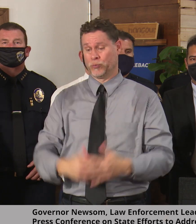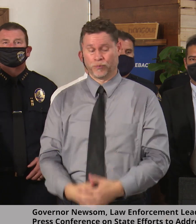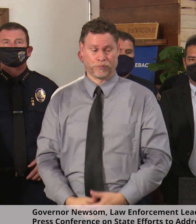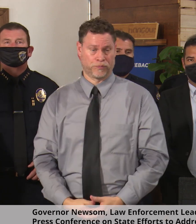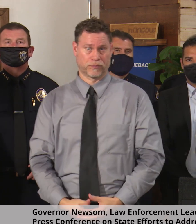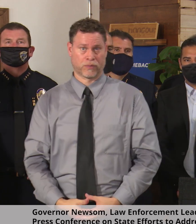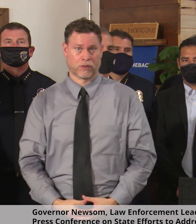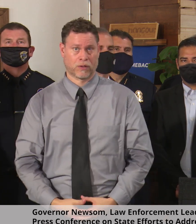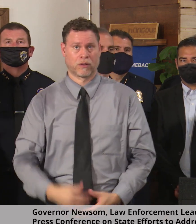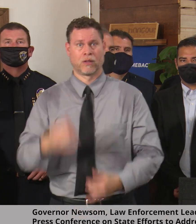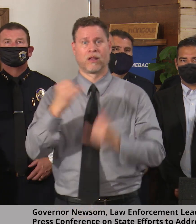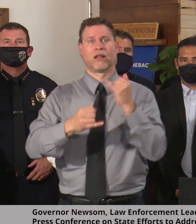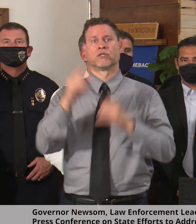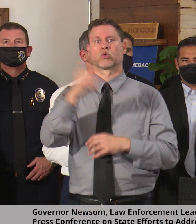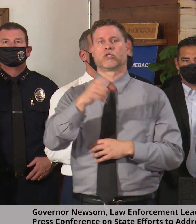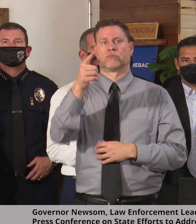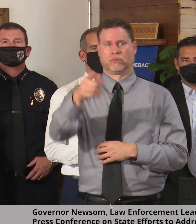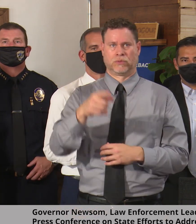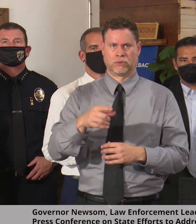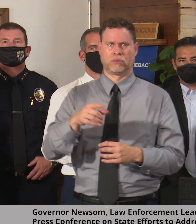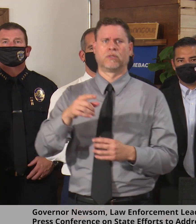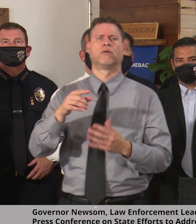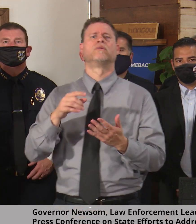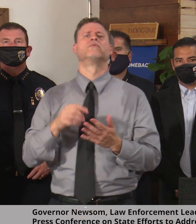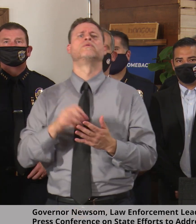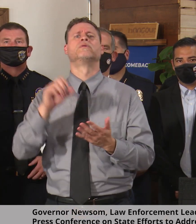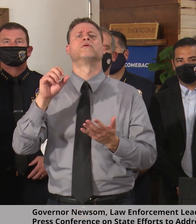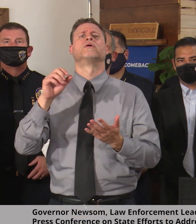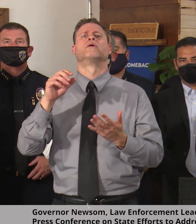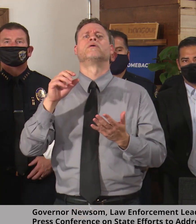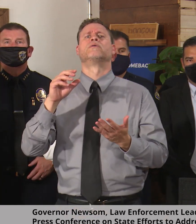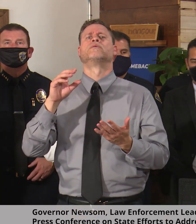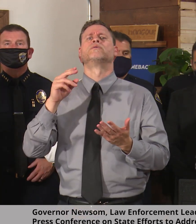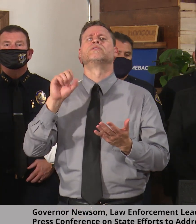The last two questions governor Newsom. Sid Garcia with channel 7 eyewitness news.